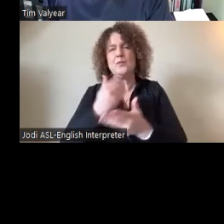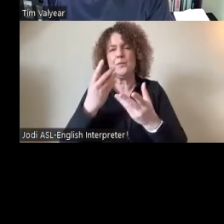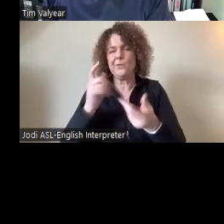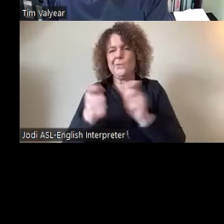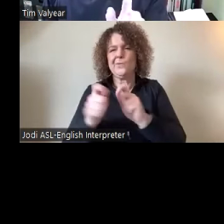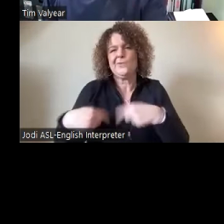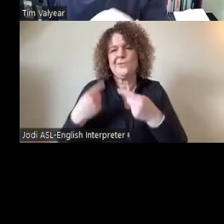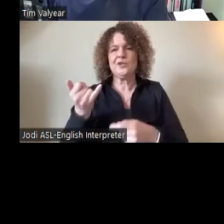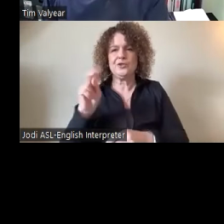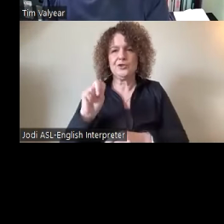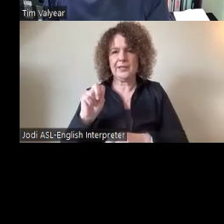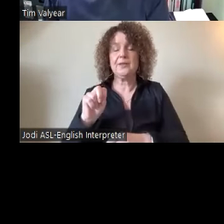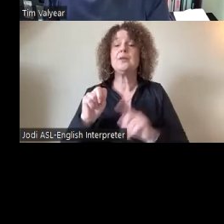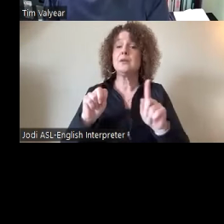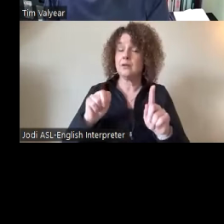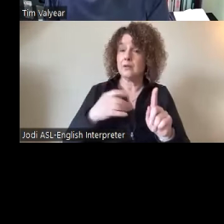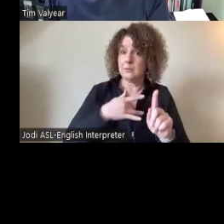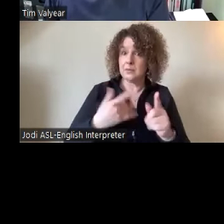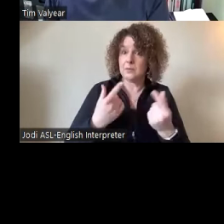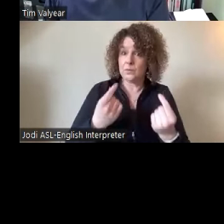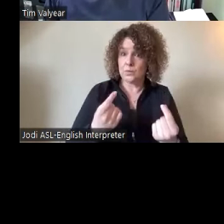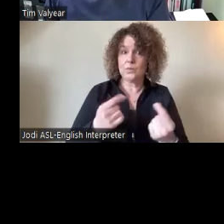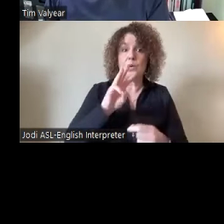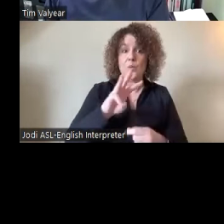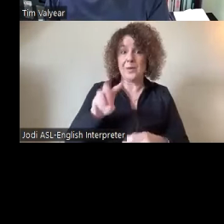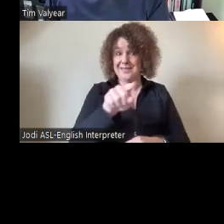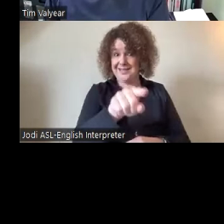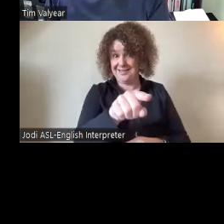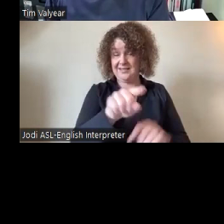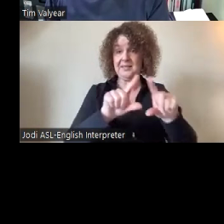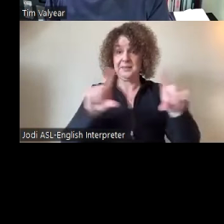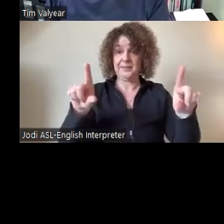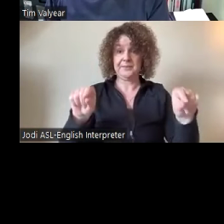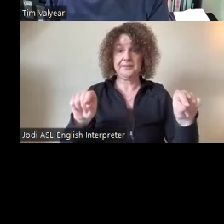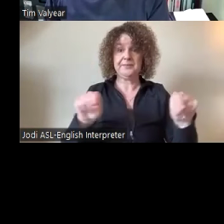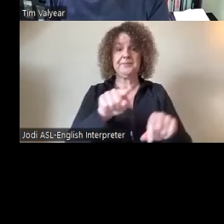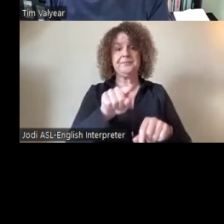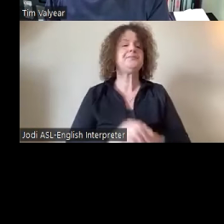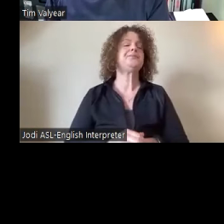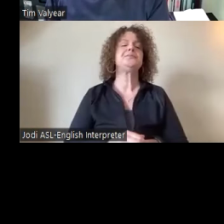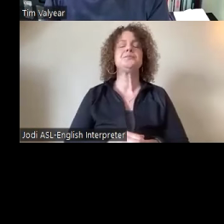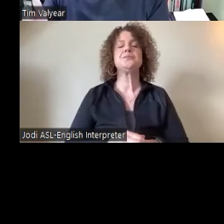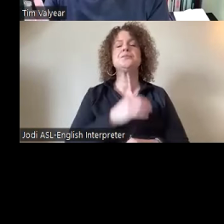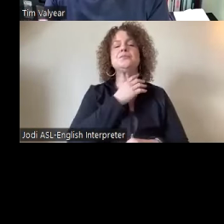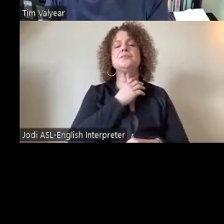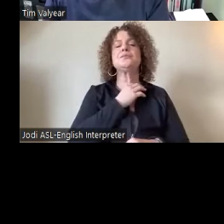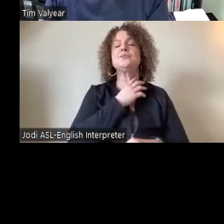numbers we had prior to this change that happened in